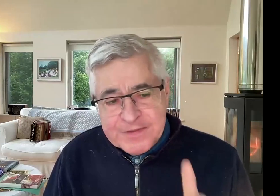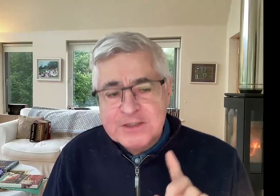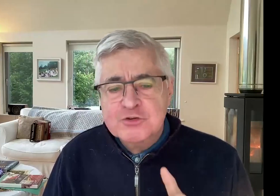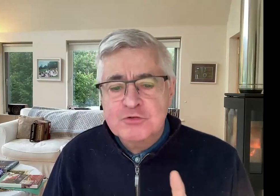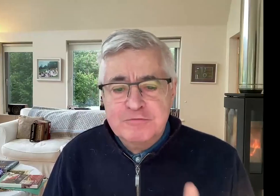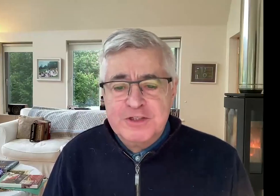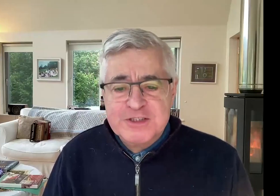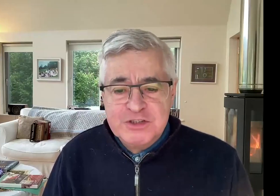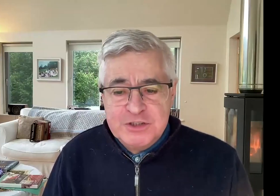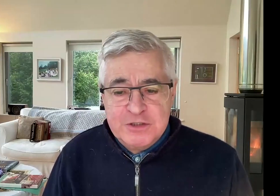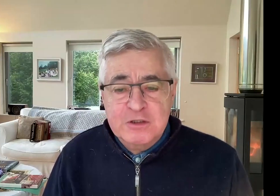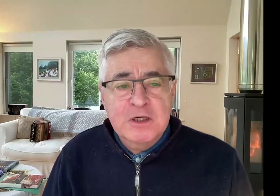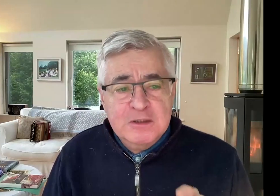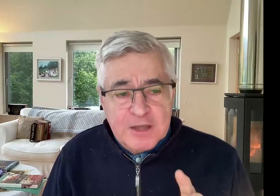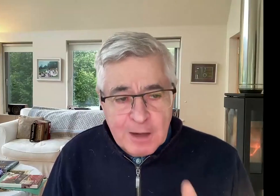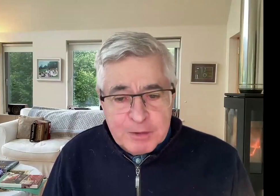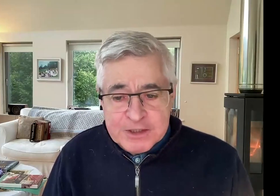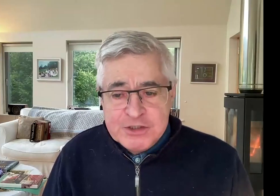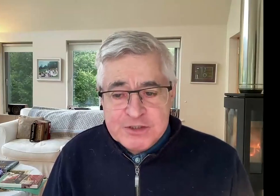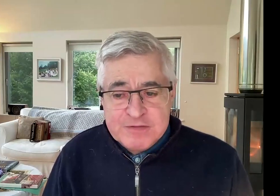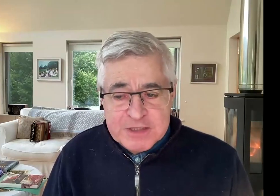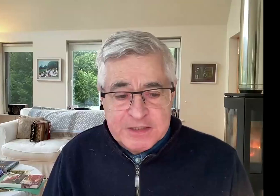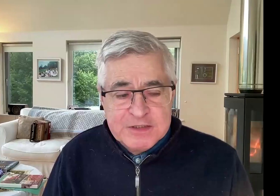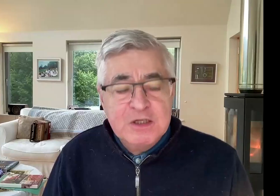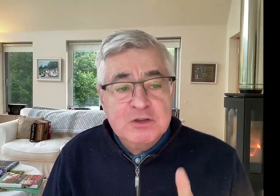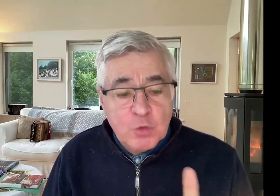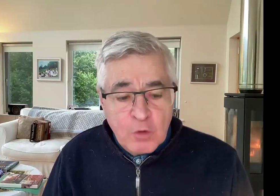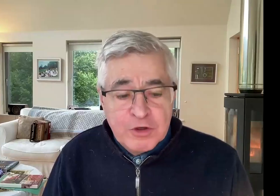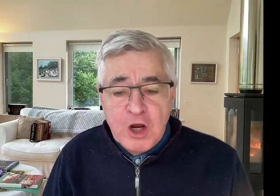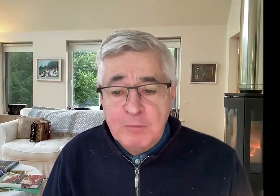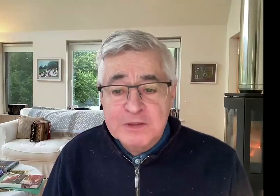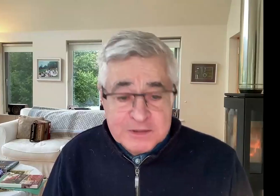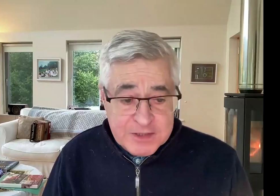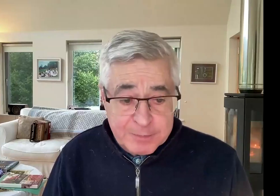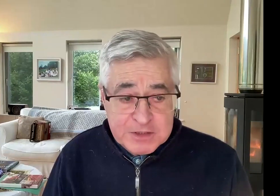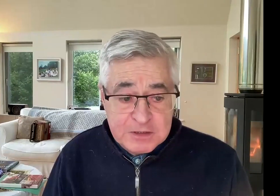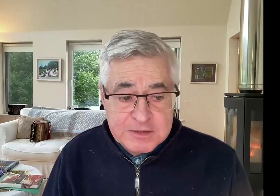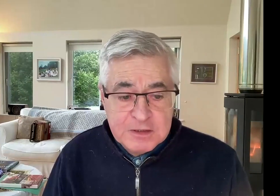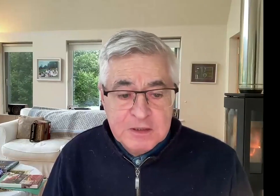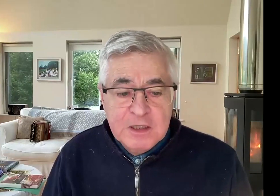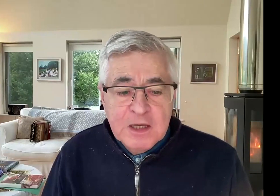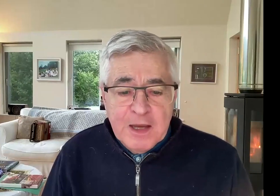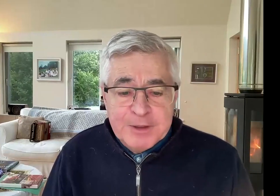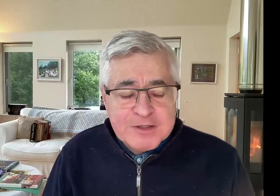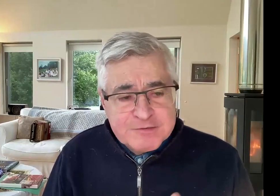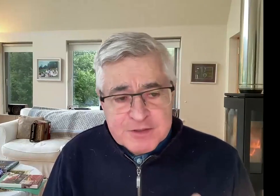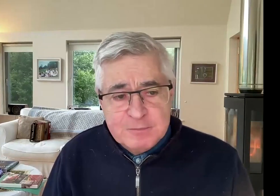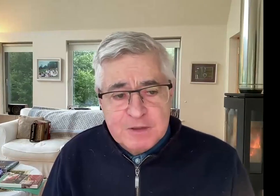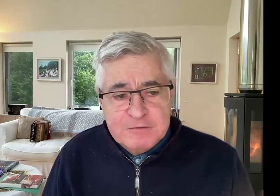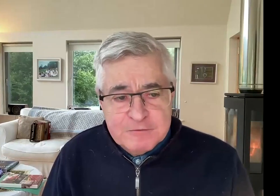obligations of states to overcome these obstacles. Because of some very interesting procedural